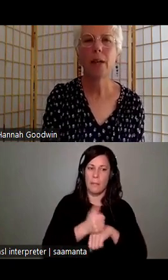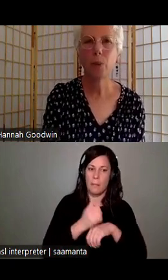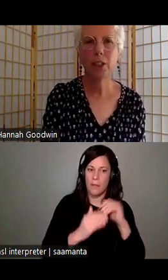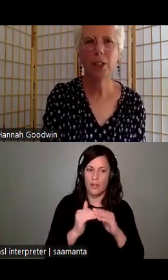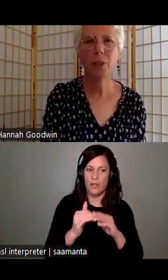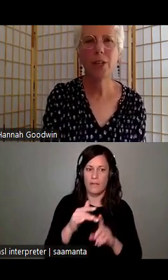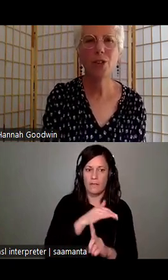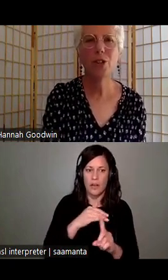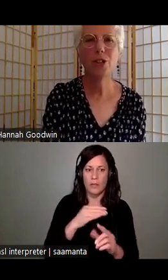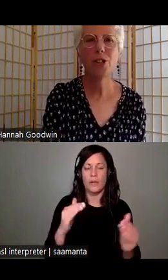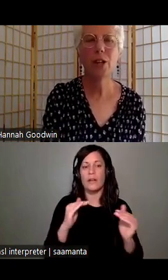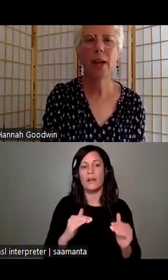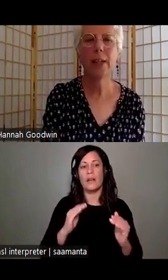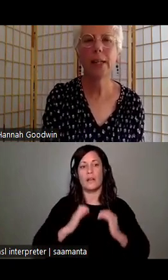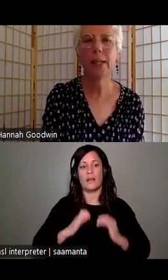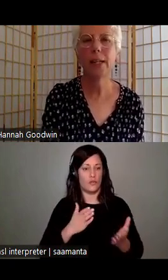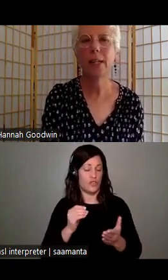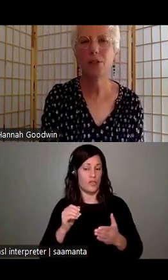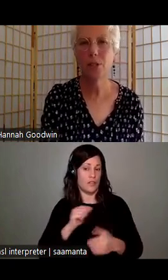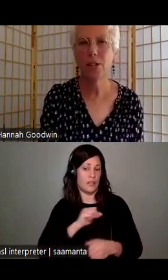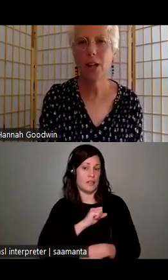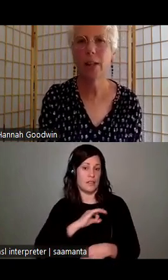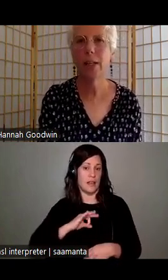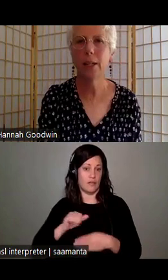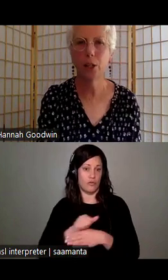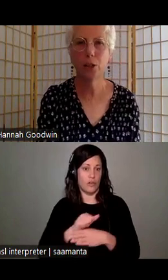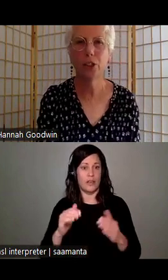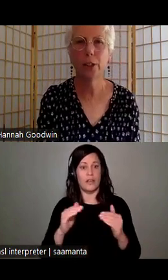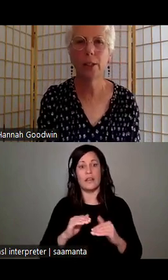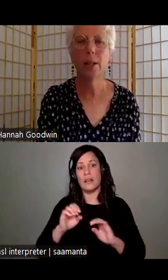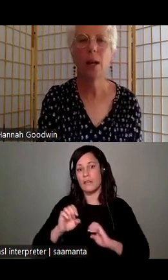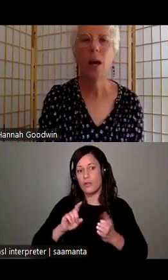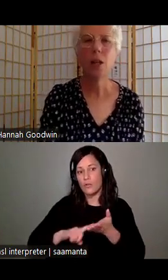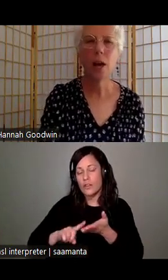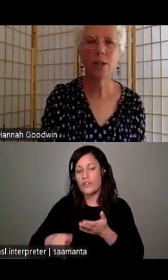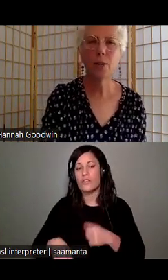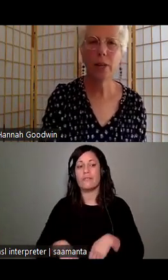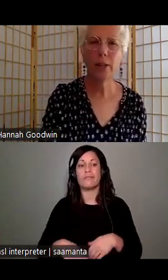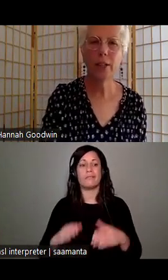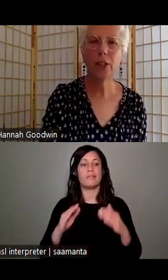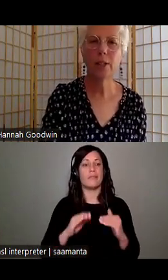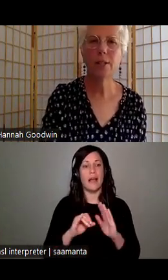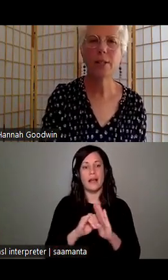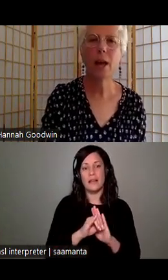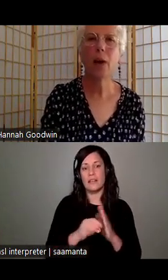evaluation and research, identity, intersectionality and inclusion laws and regulations,